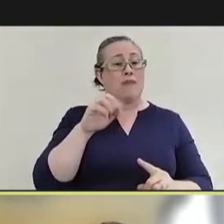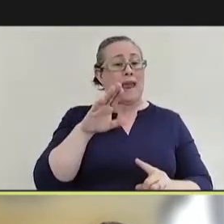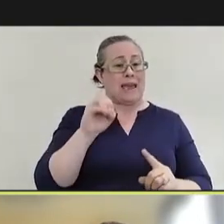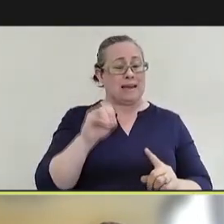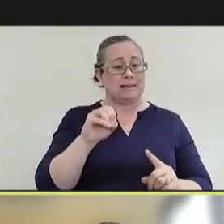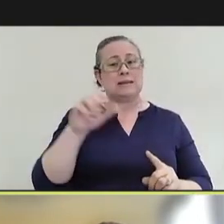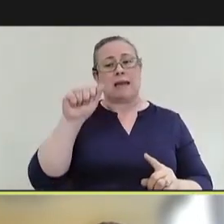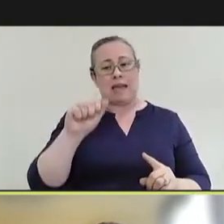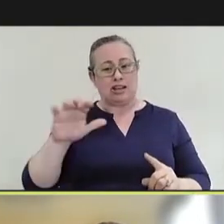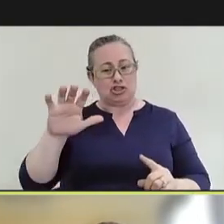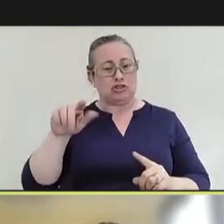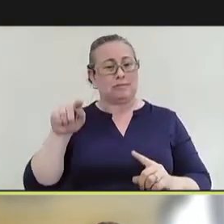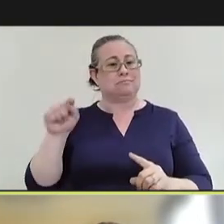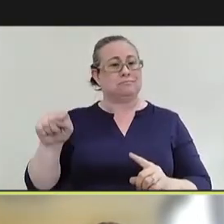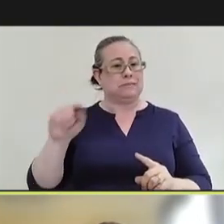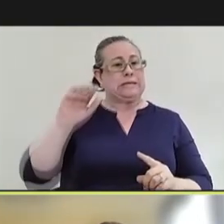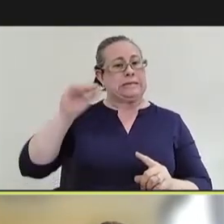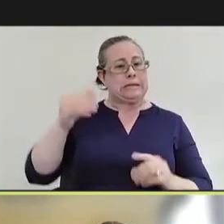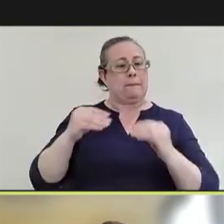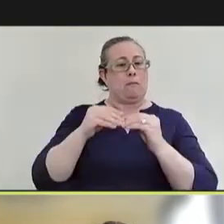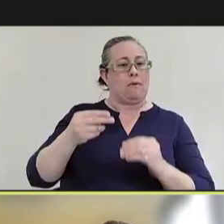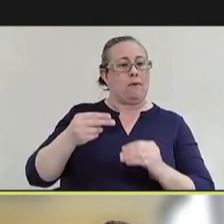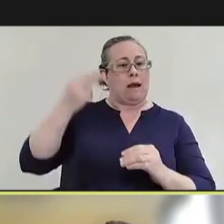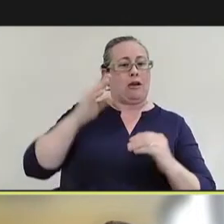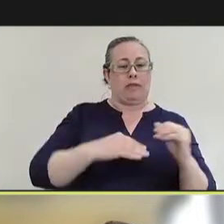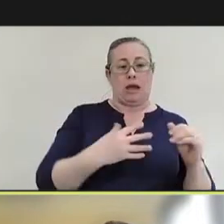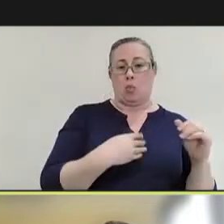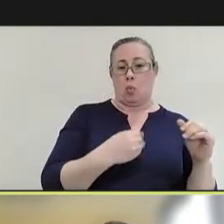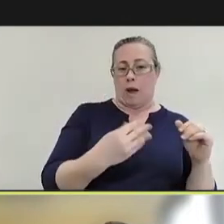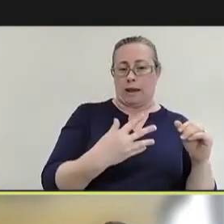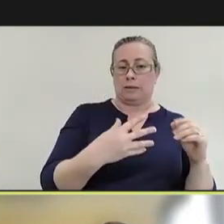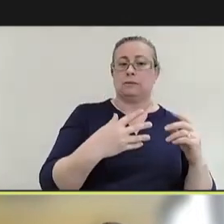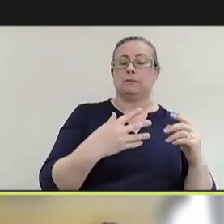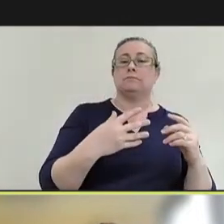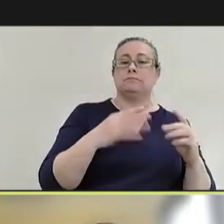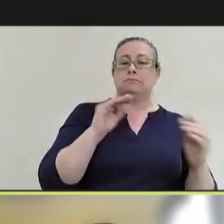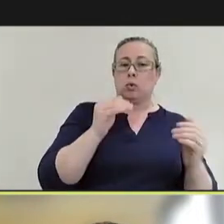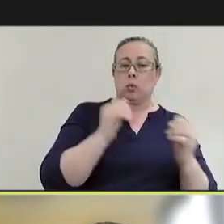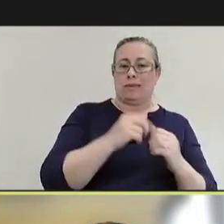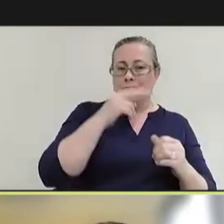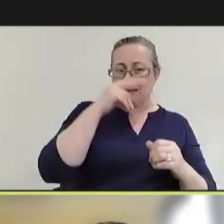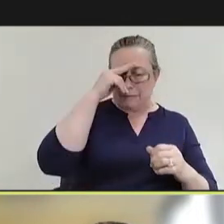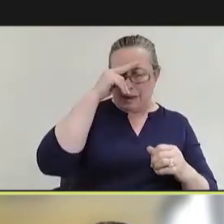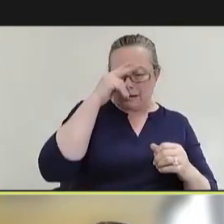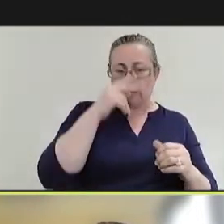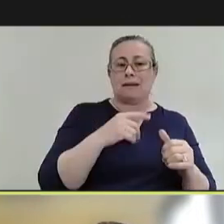to be higher than white versus Hispanic and then followed by the black population.